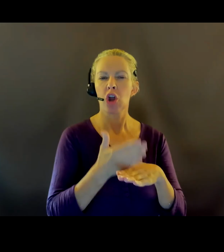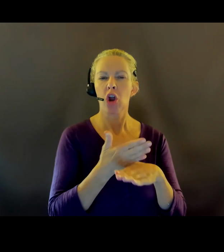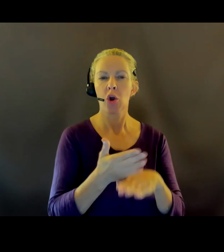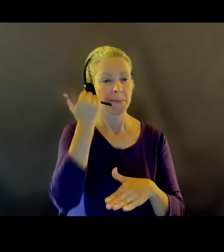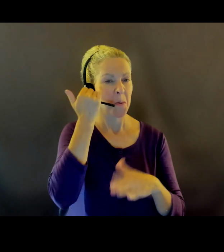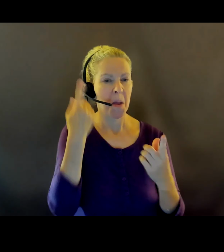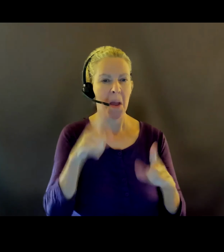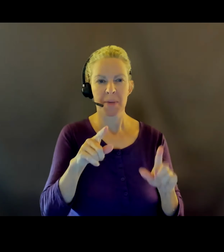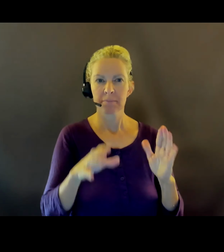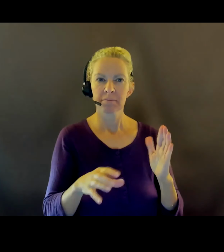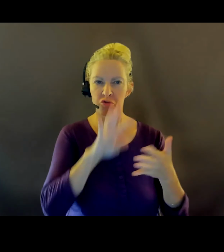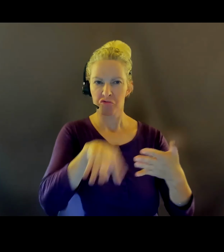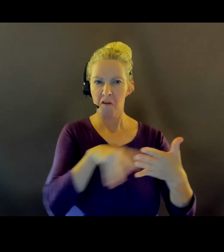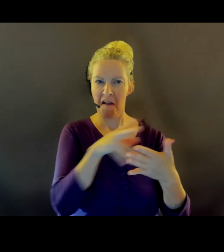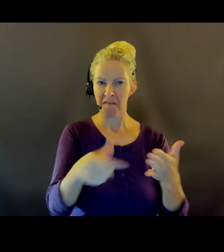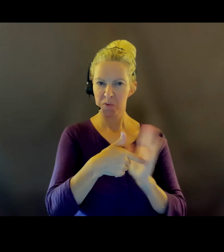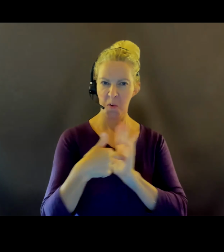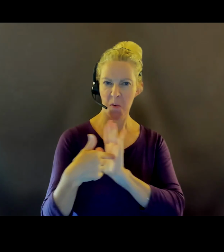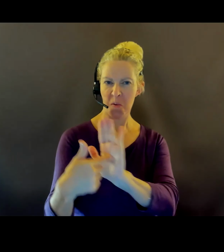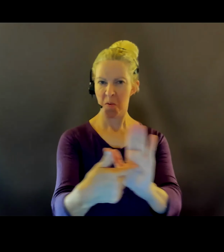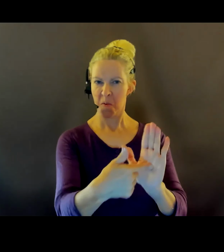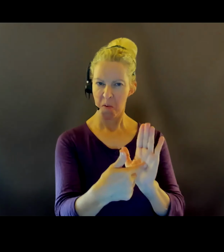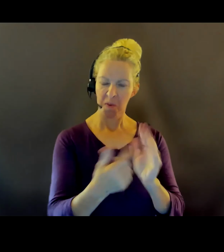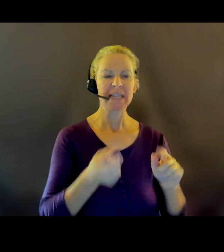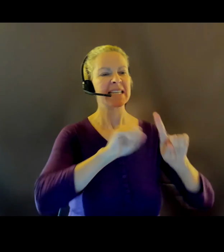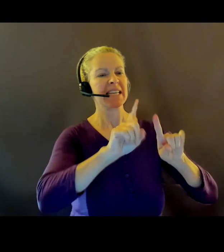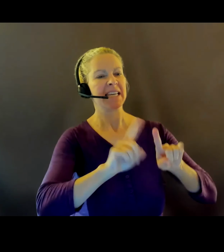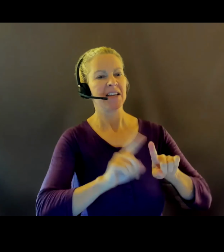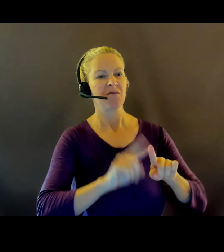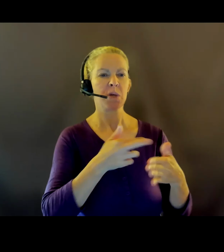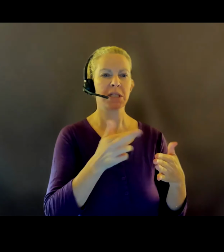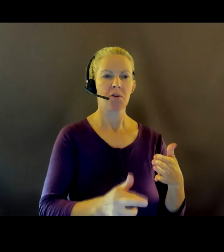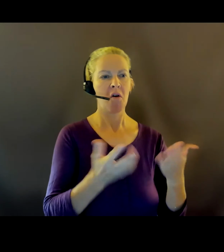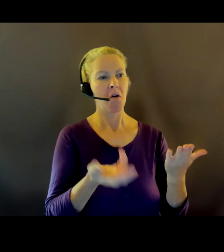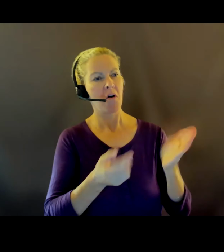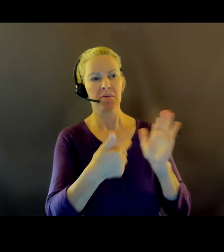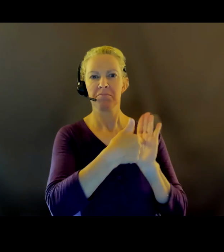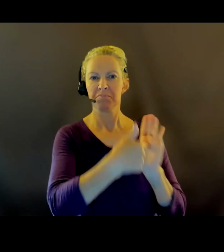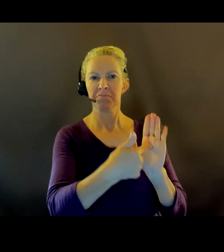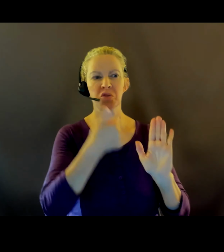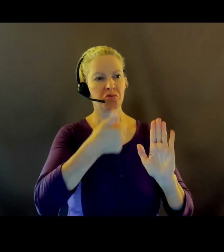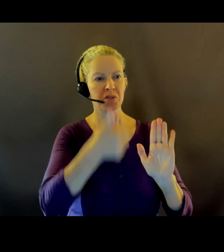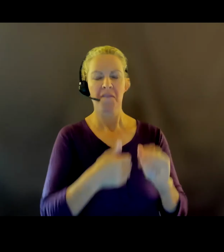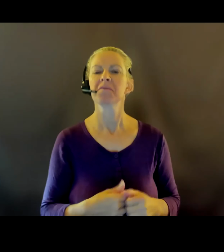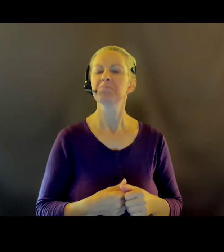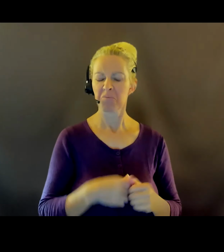can see year, we have all of these different results, you can read them, some of you would